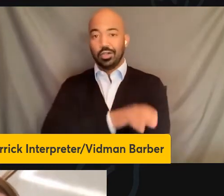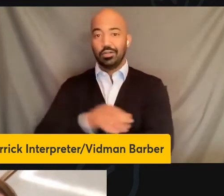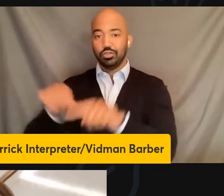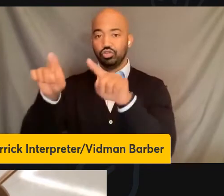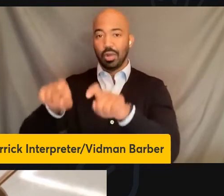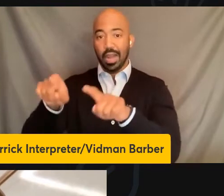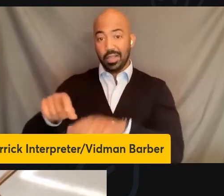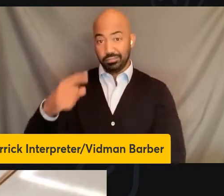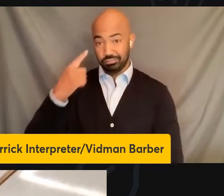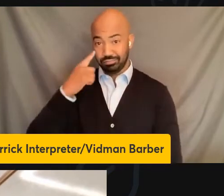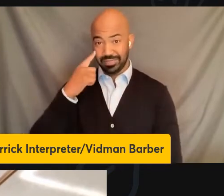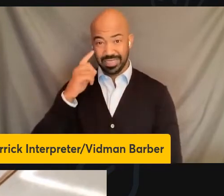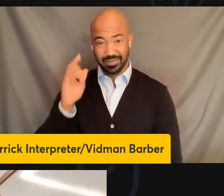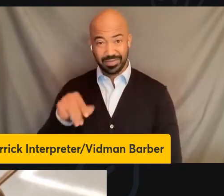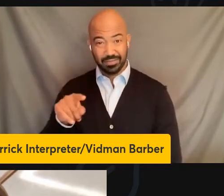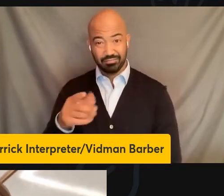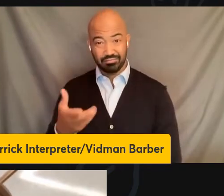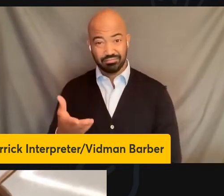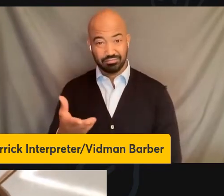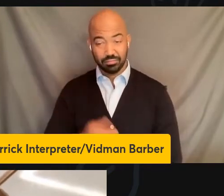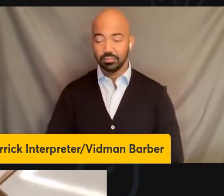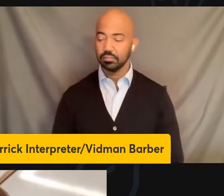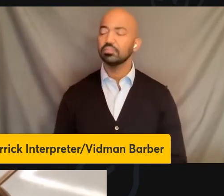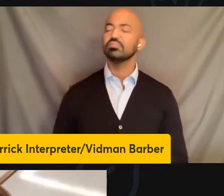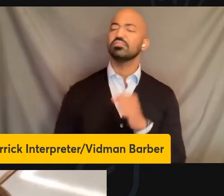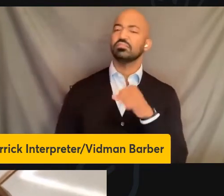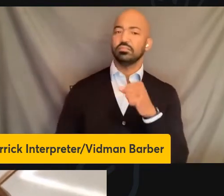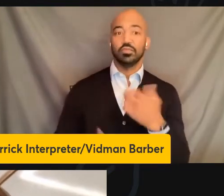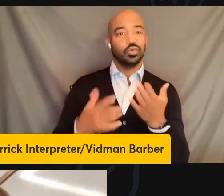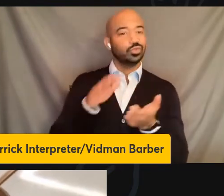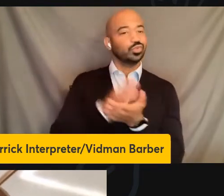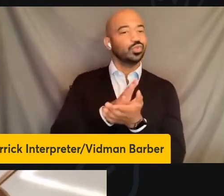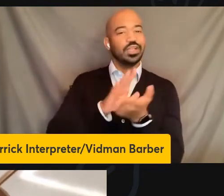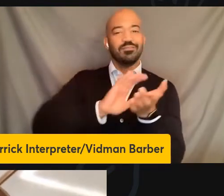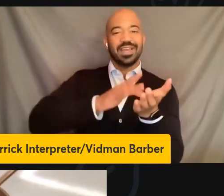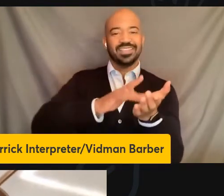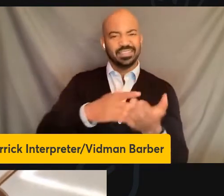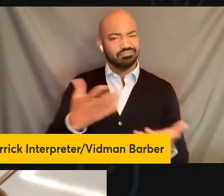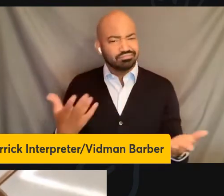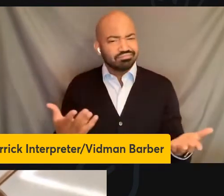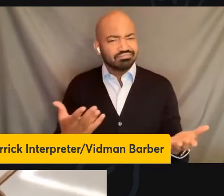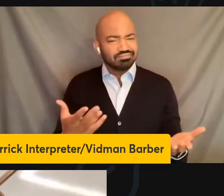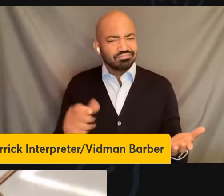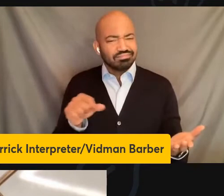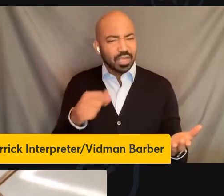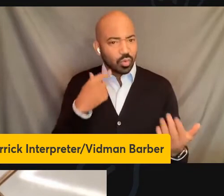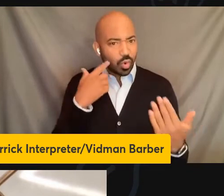Yeah. So of course, you know, we would like to win a school of medicine, we'd like to go there. Again, I'm not a clinically